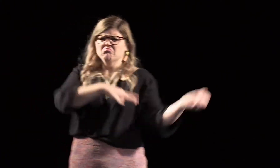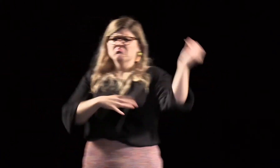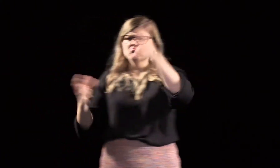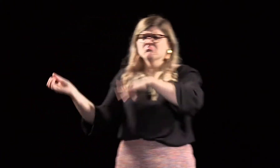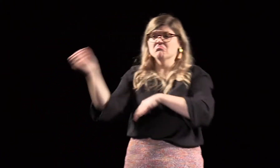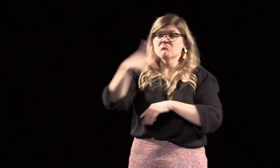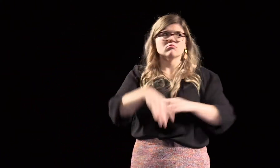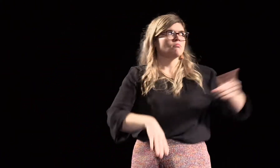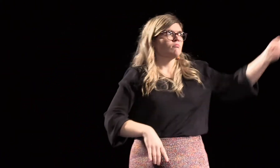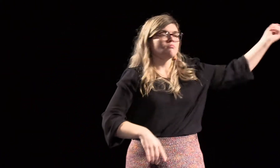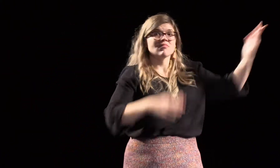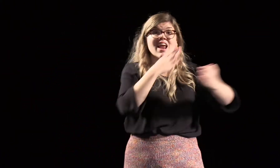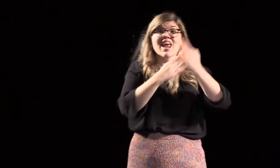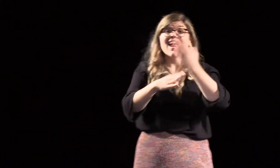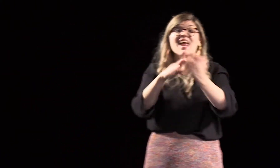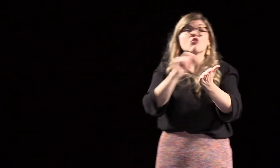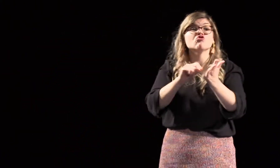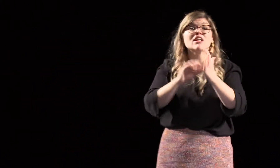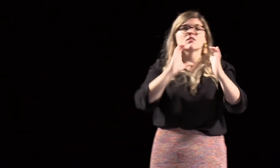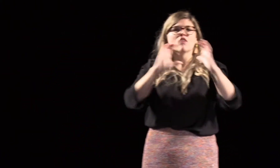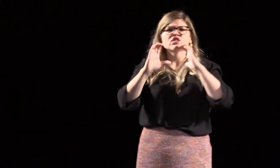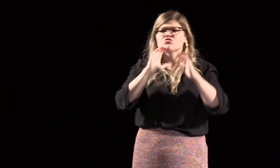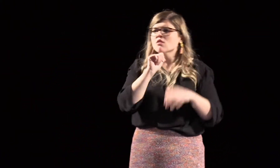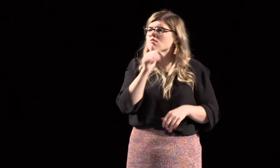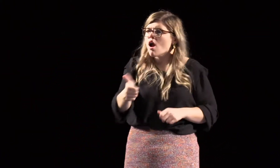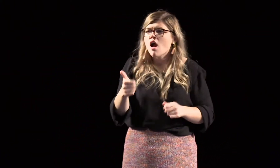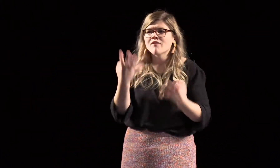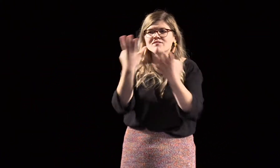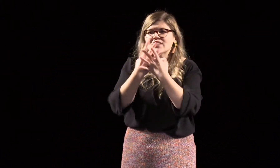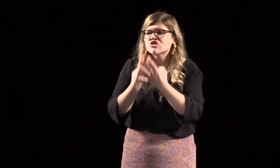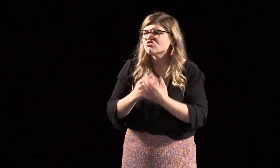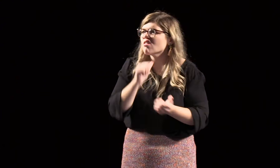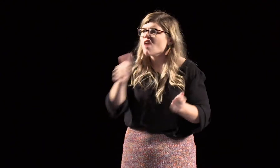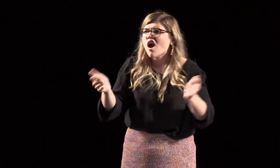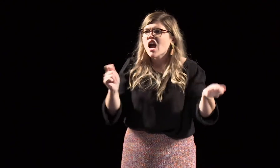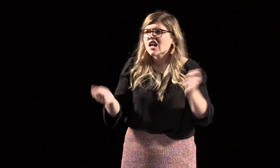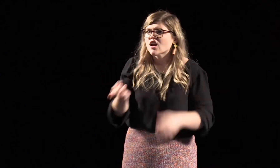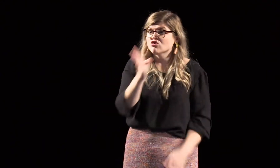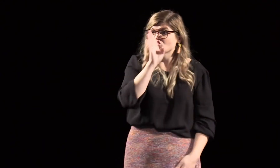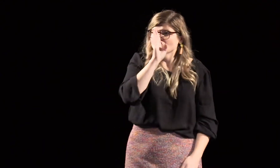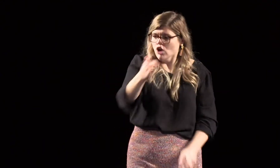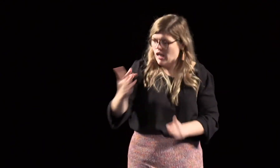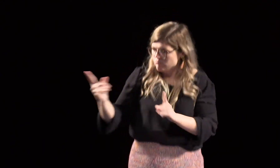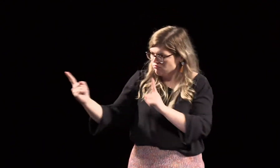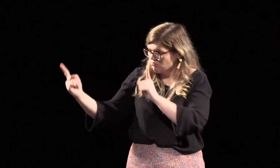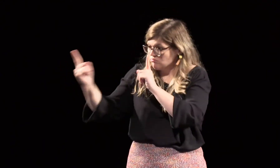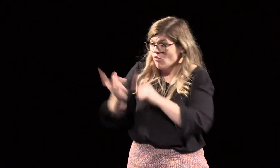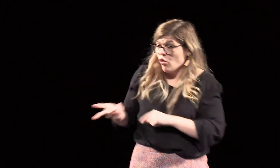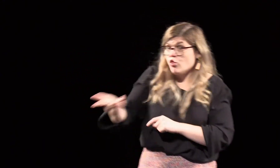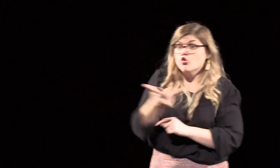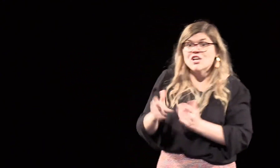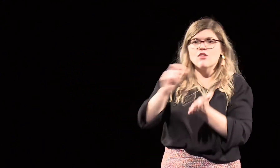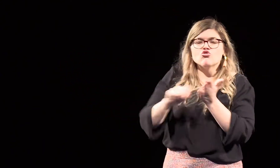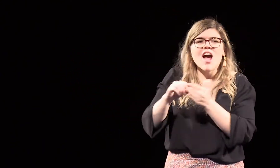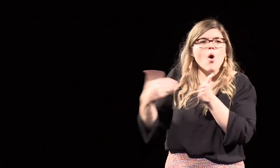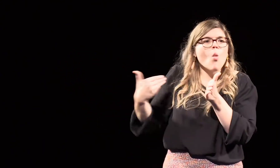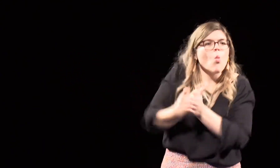So that's how that process typically works. But with a conversation, it's in the moment. It's unfiltered.